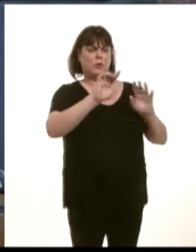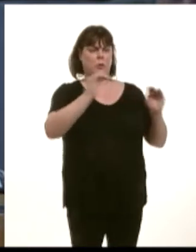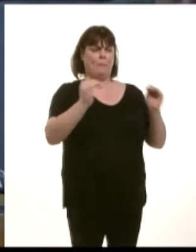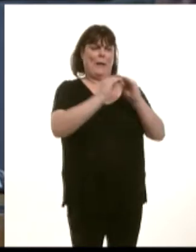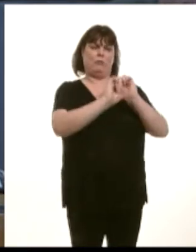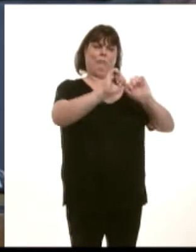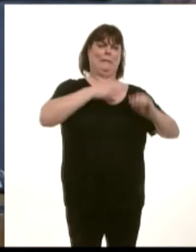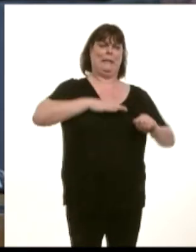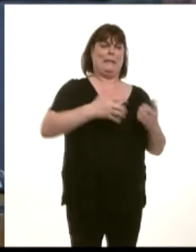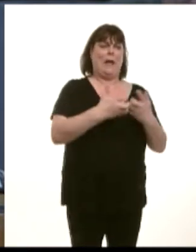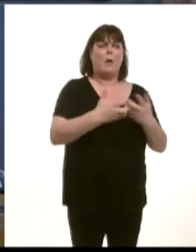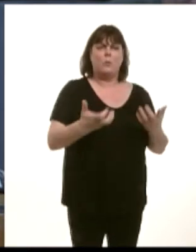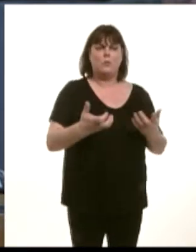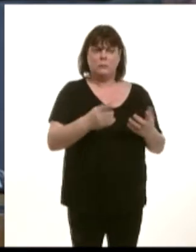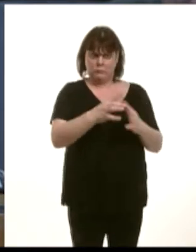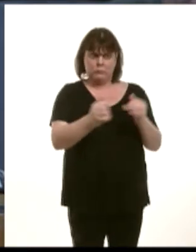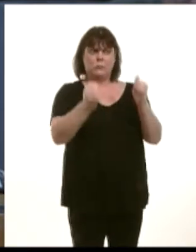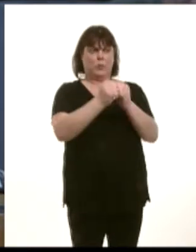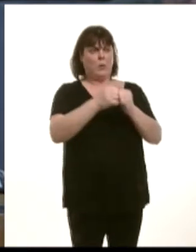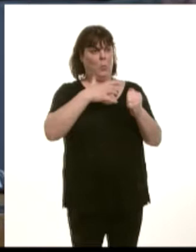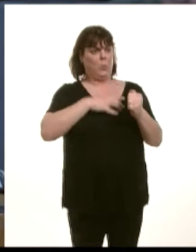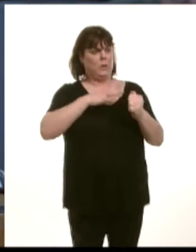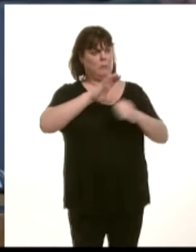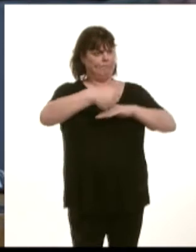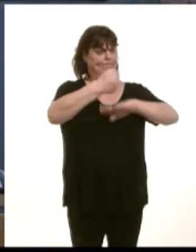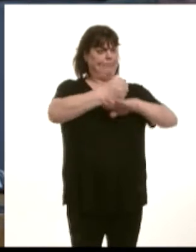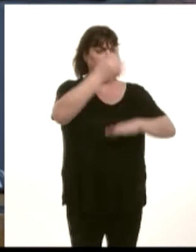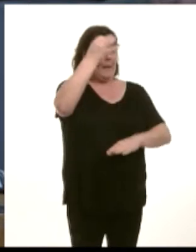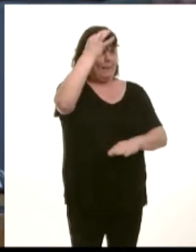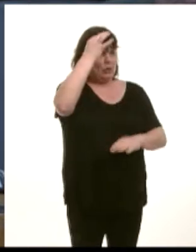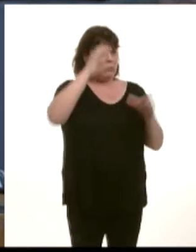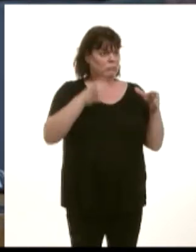Would you agree that we need to move forward urgently with such a proposal to ensure that